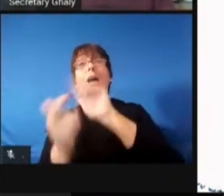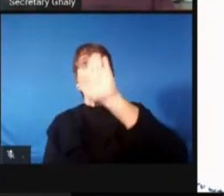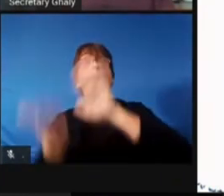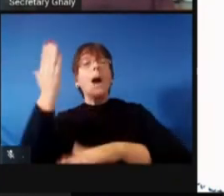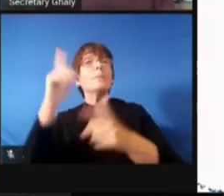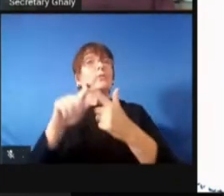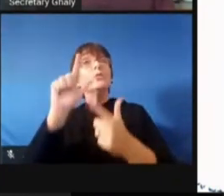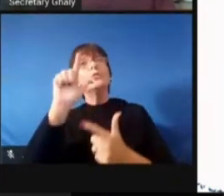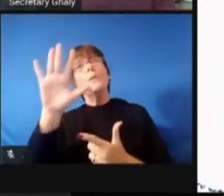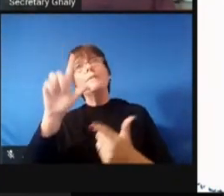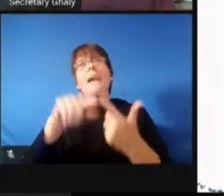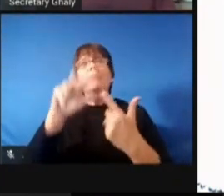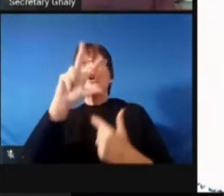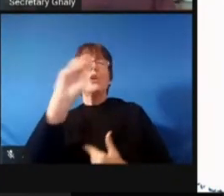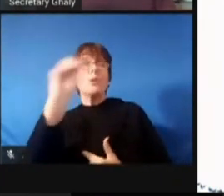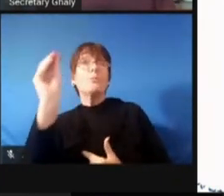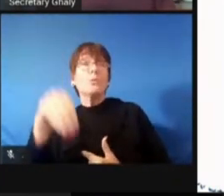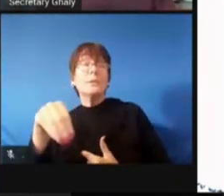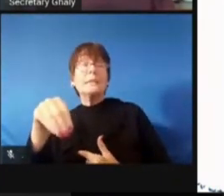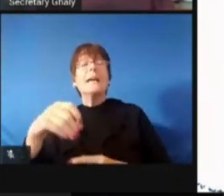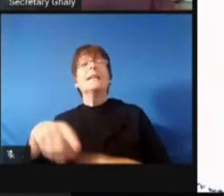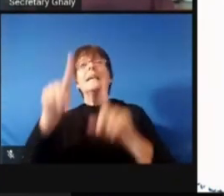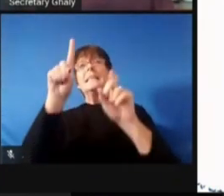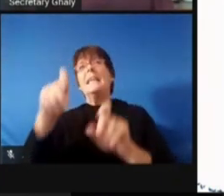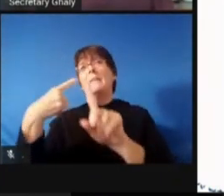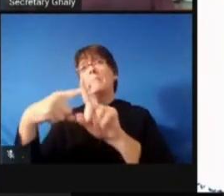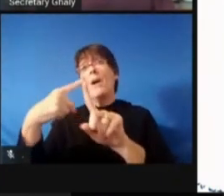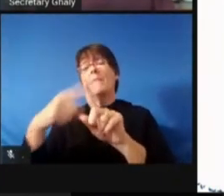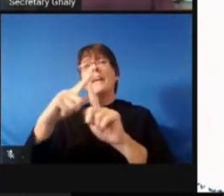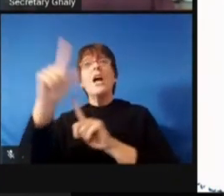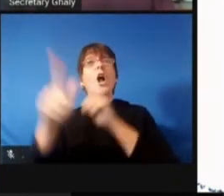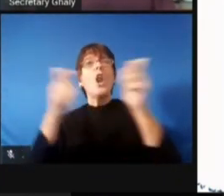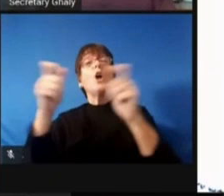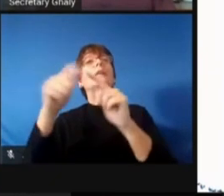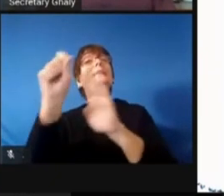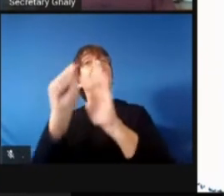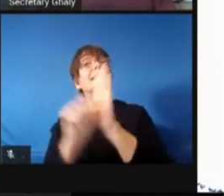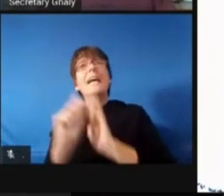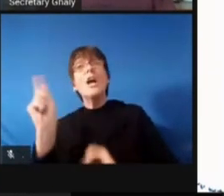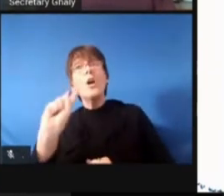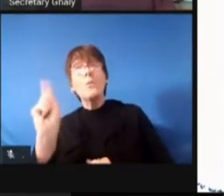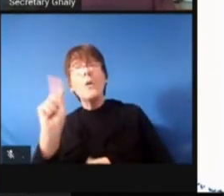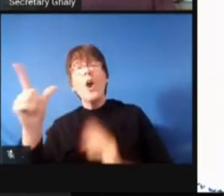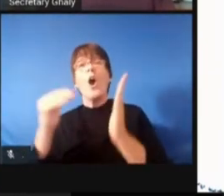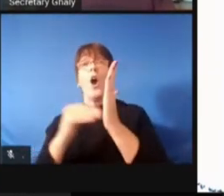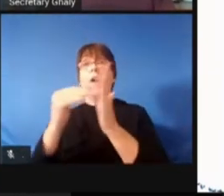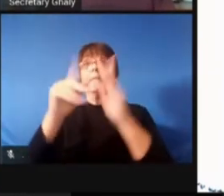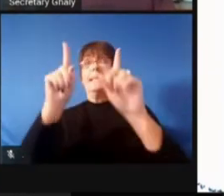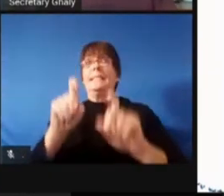THE GOVERNOR SPOKE YESTERDAY ABOUT TEST POSITIVITY IN PARTS OF THE COUNTRY THAT GO AS HIGH